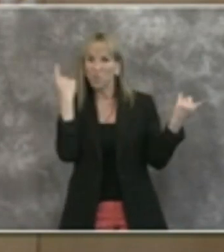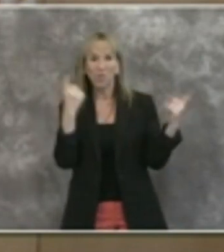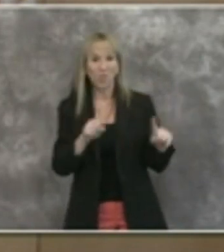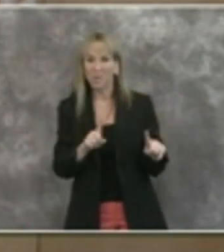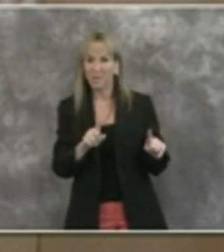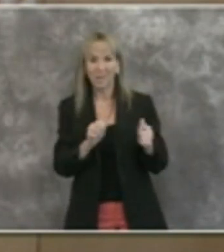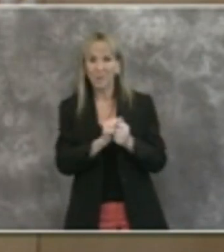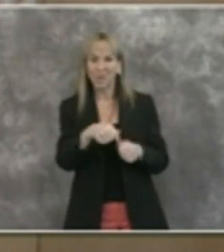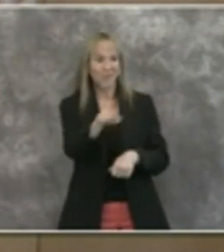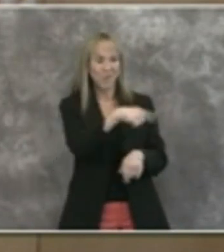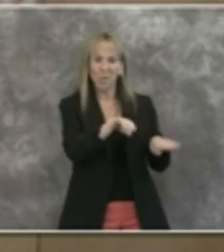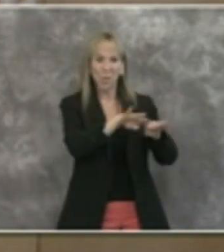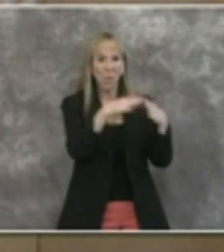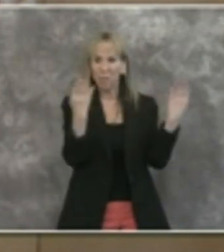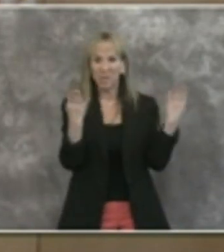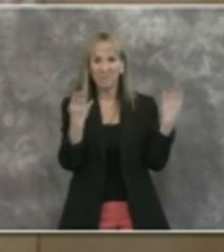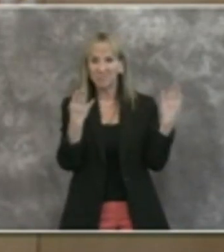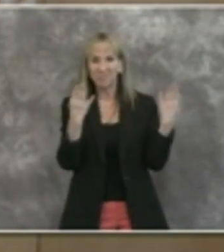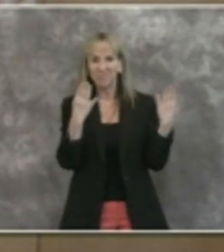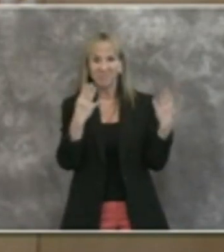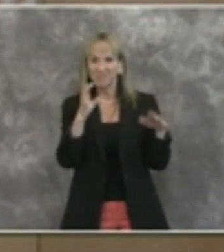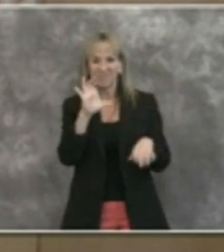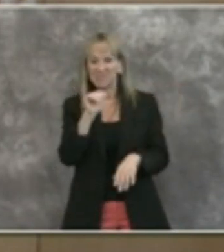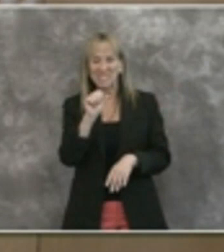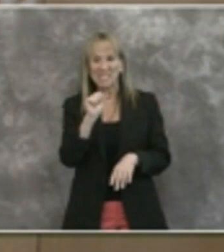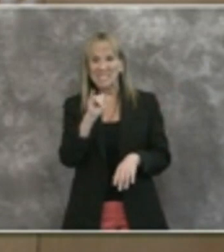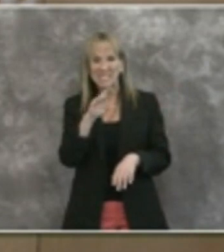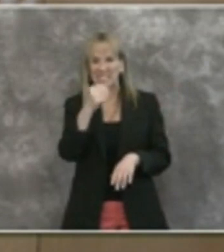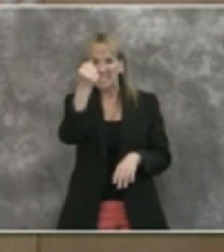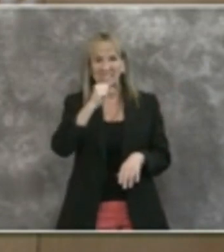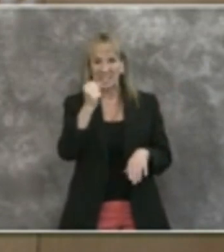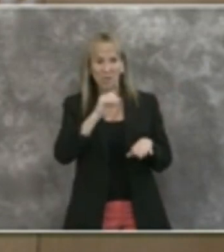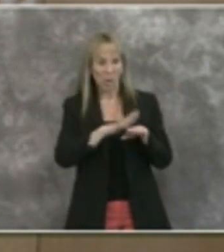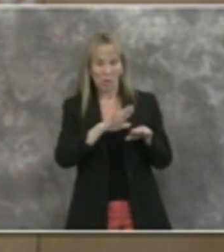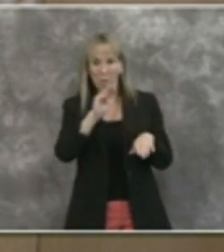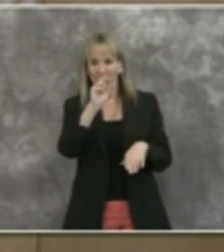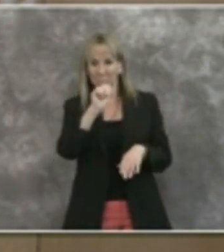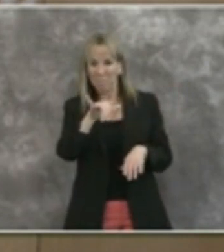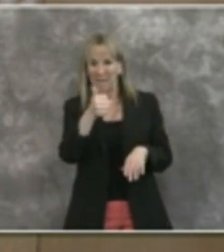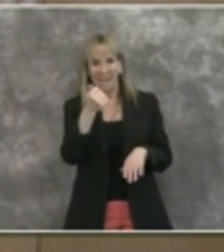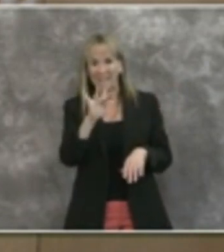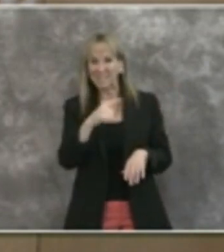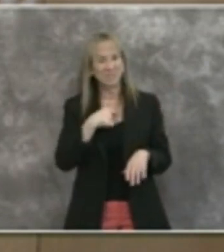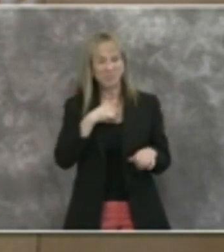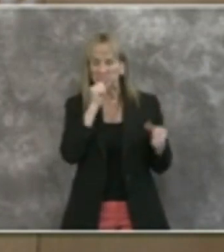REOPEN NEXT WEEK WHAT IMMEDIATE CONCERNS DO YOU HAVE SENSE OBVIOUSLY GROUPS OF PEOPLE ARE GOING TO BE GATHERED IN A CLOSED